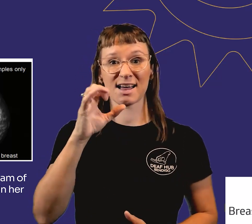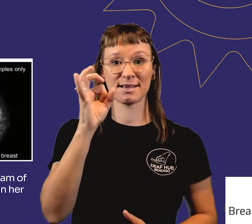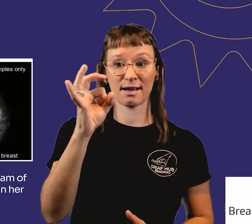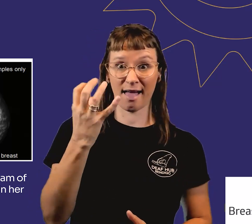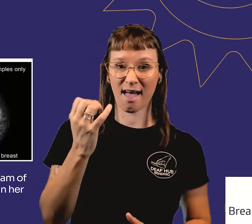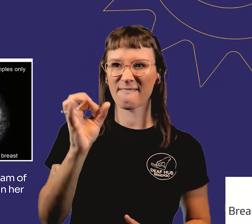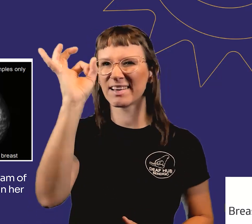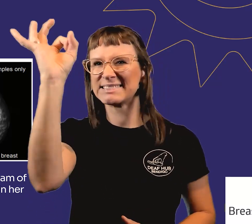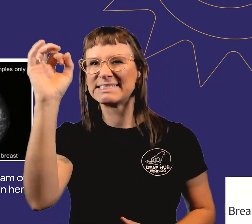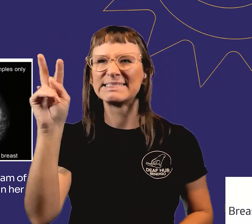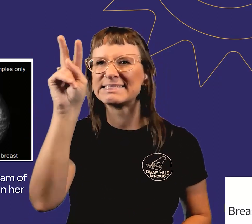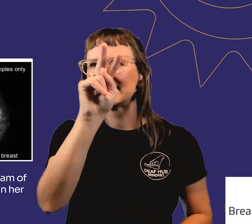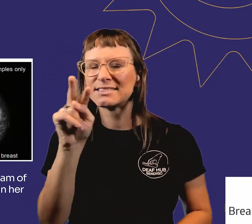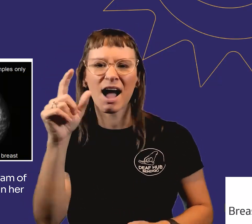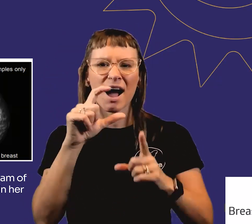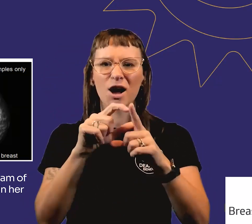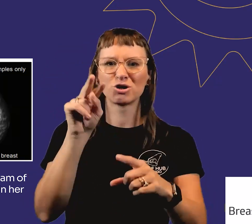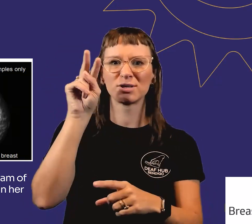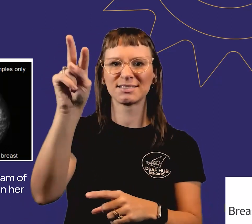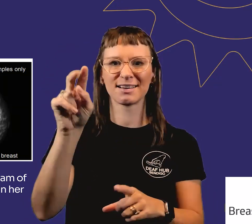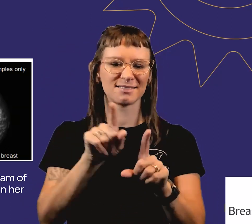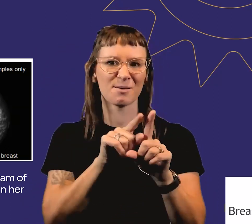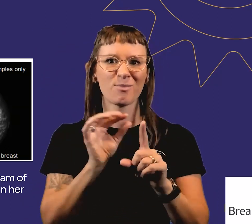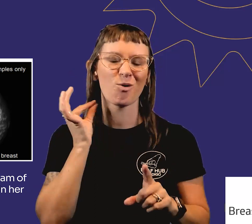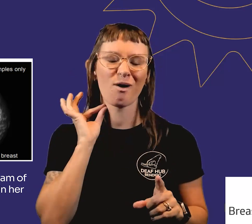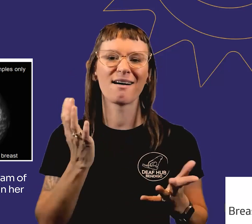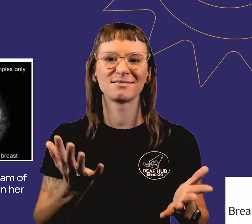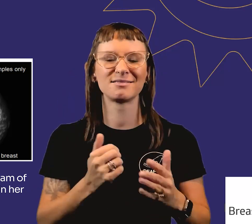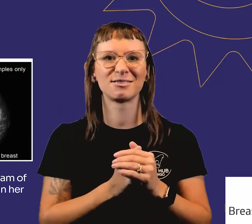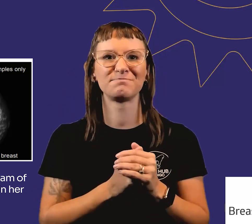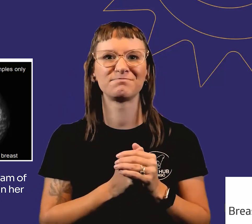Therefore, for women in their 40s compared to older women, it is less likely that breast cancers